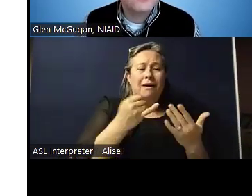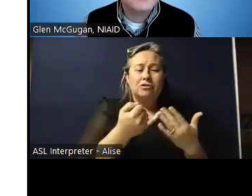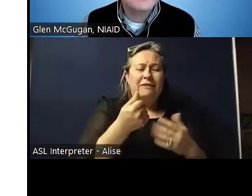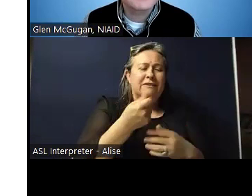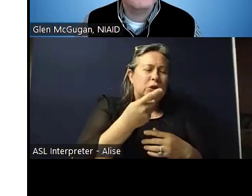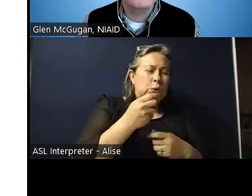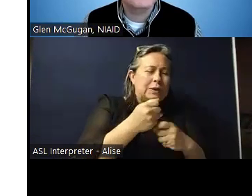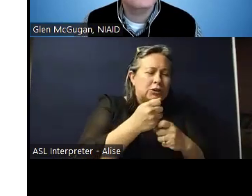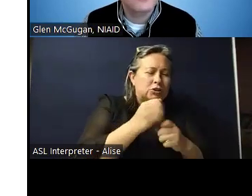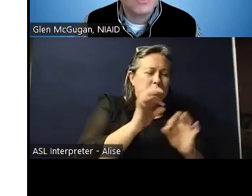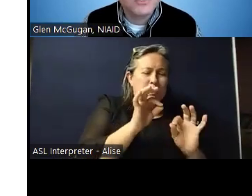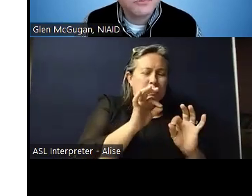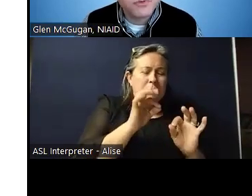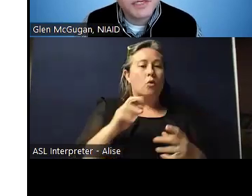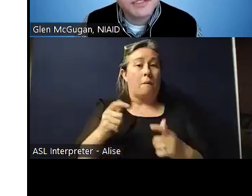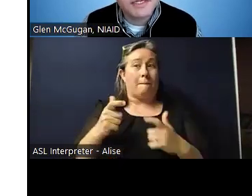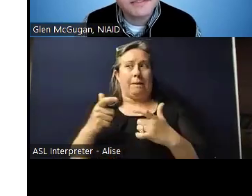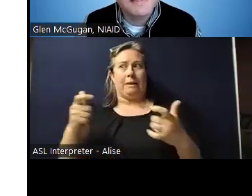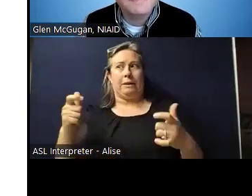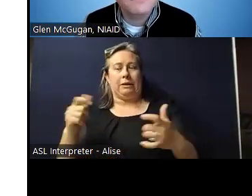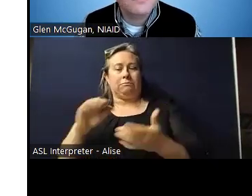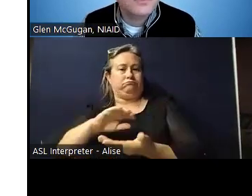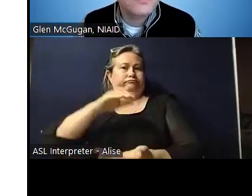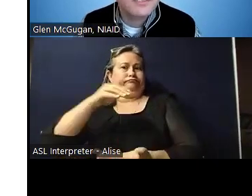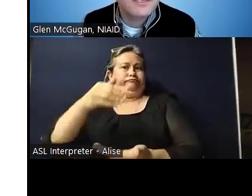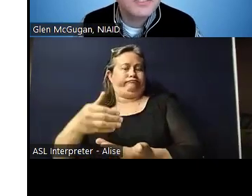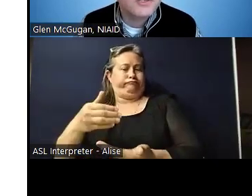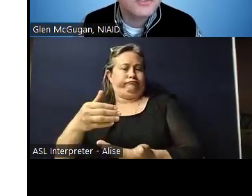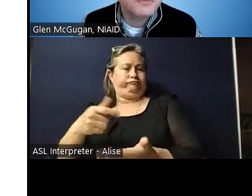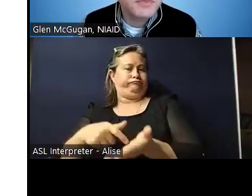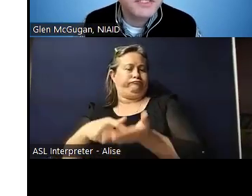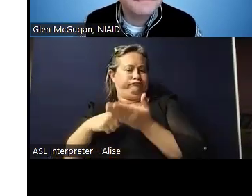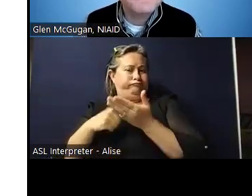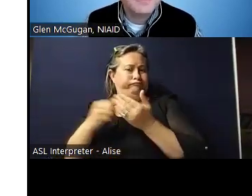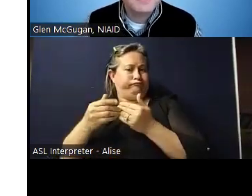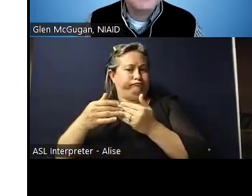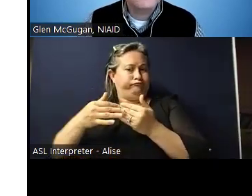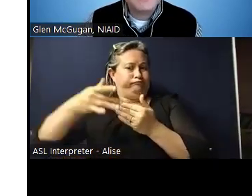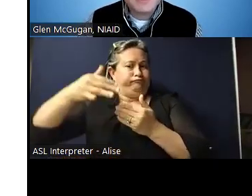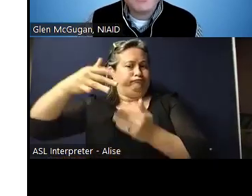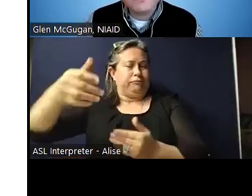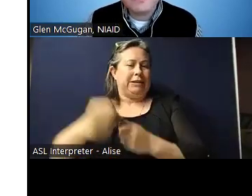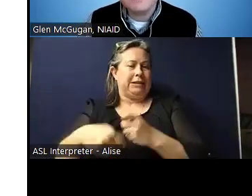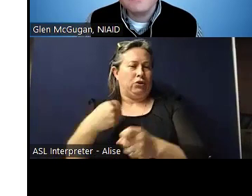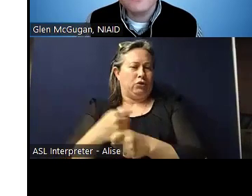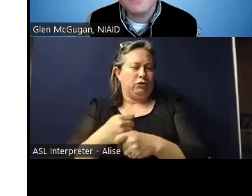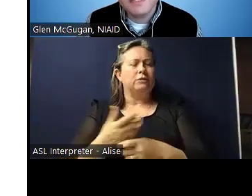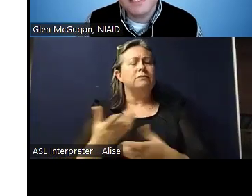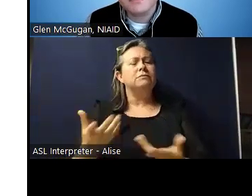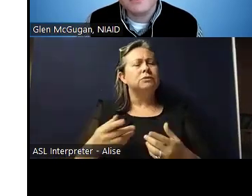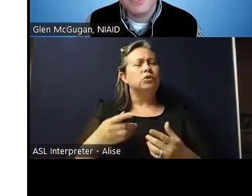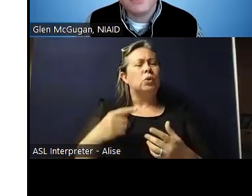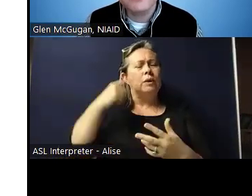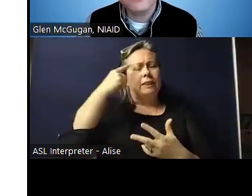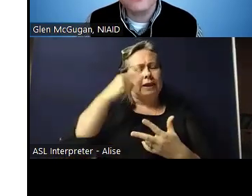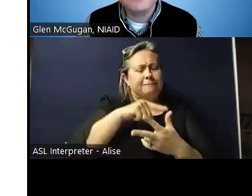Or is this going to be a much larger project that will require a much larger budget? So thinking about these three things will help you